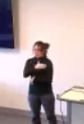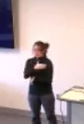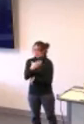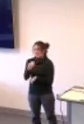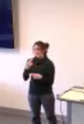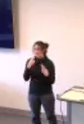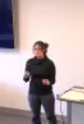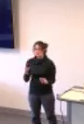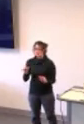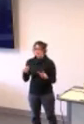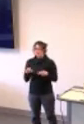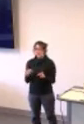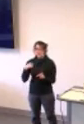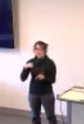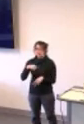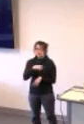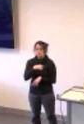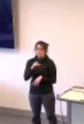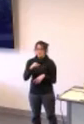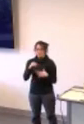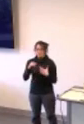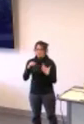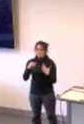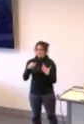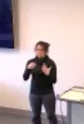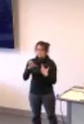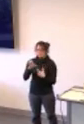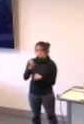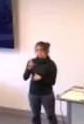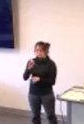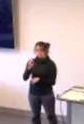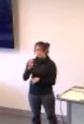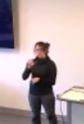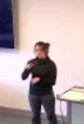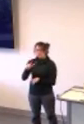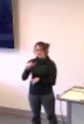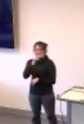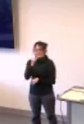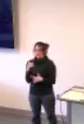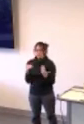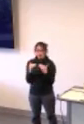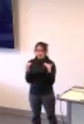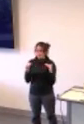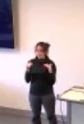That have allowed the criminal injustice, injustice system. To exist for far too long.